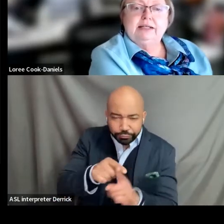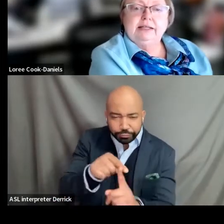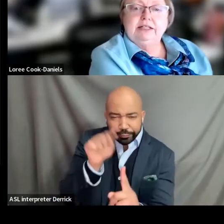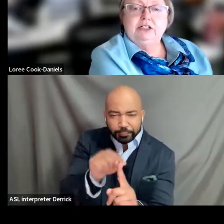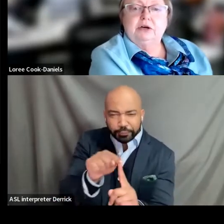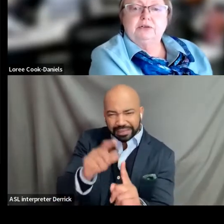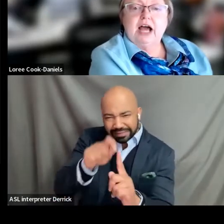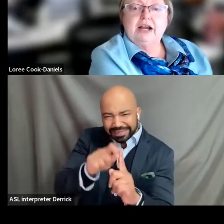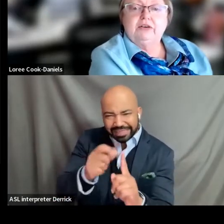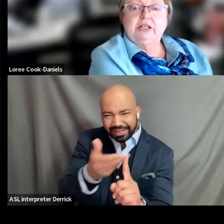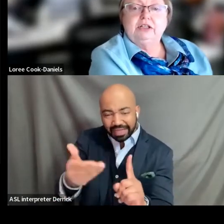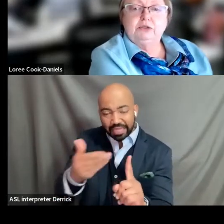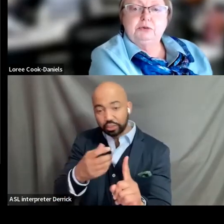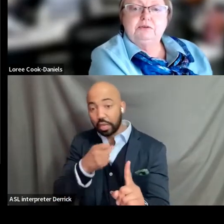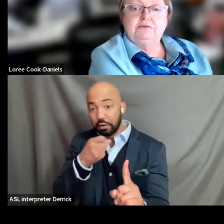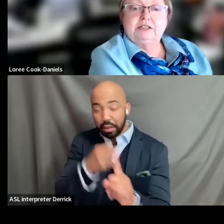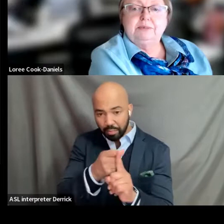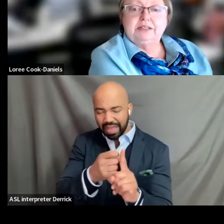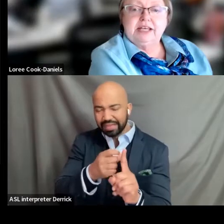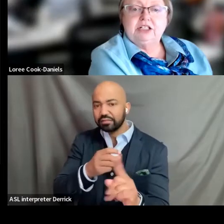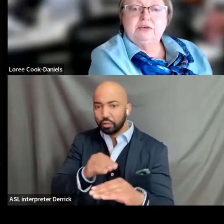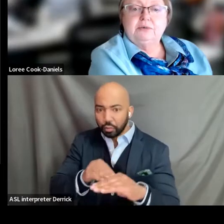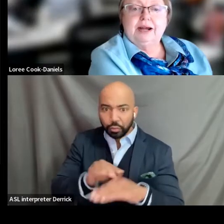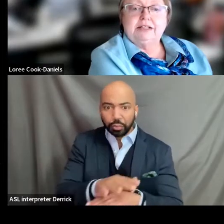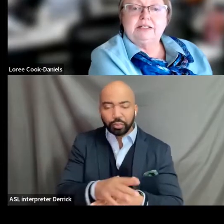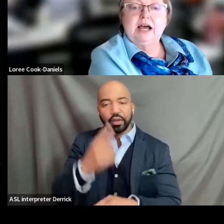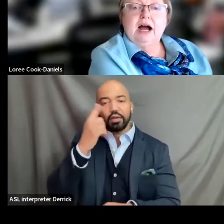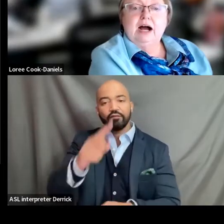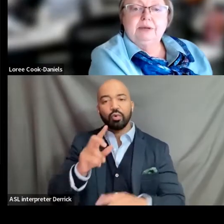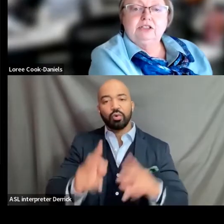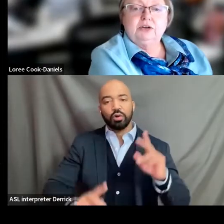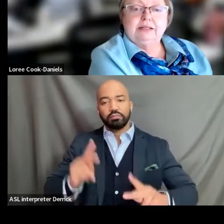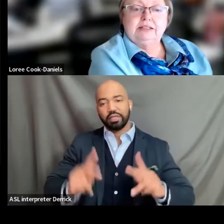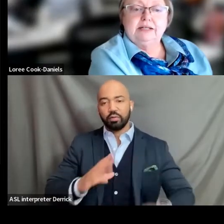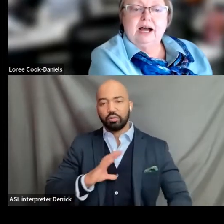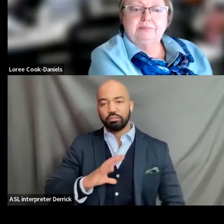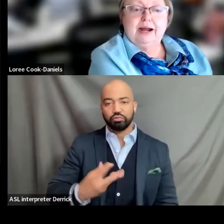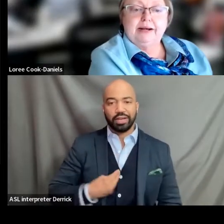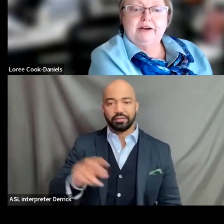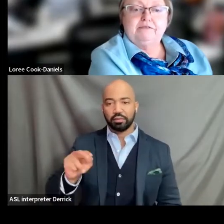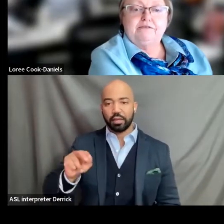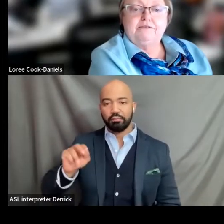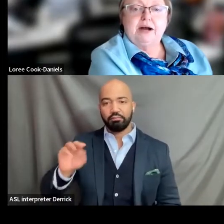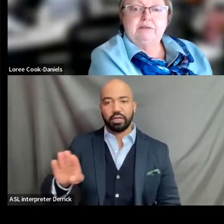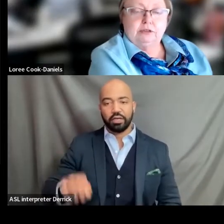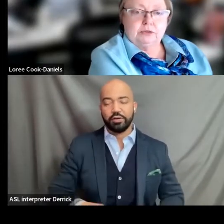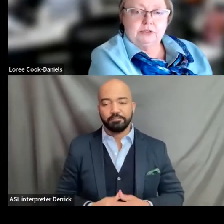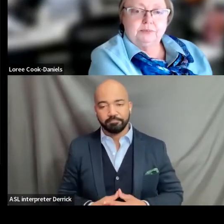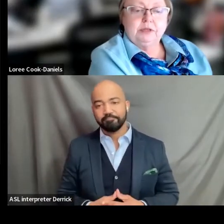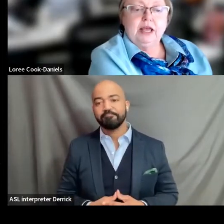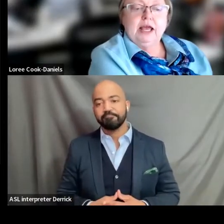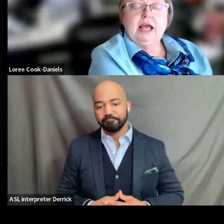that lead to those higher than usual victimization rates among trans and nonbinary folks.